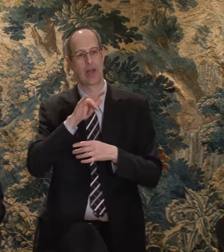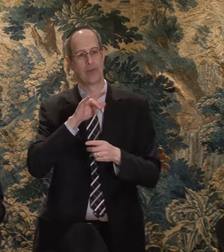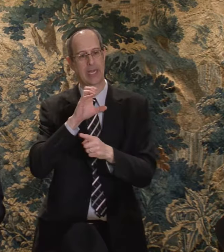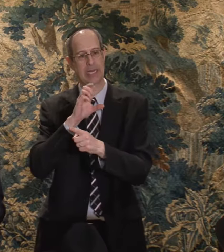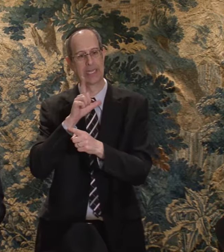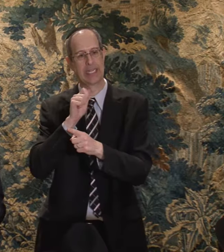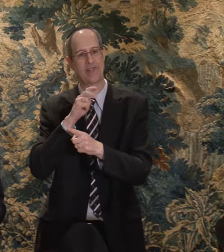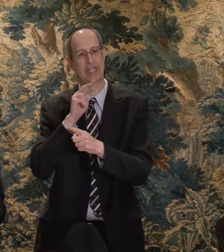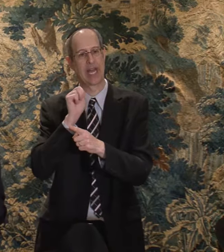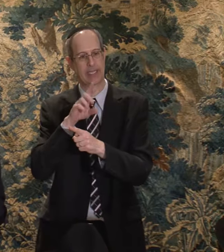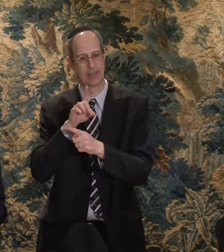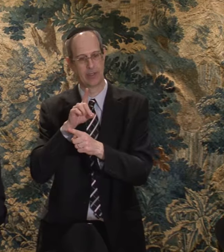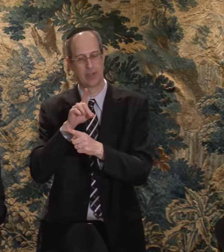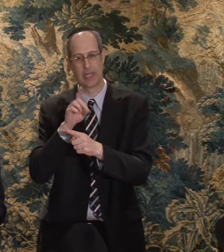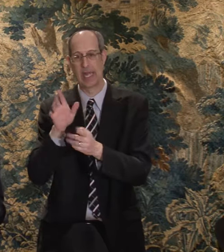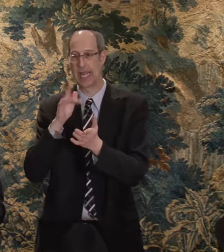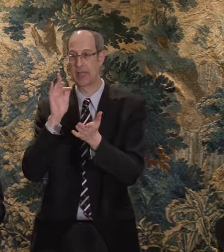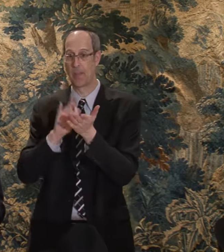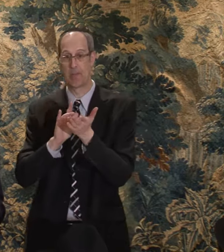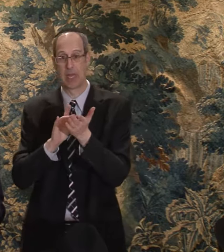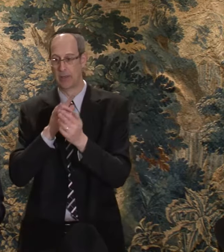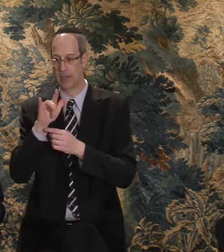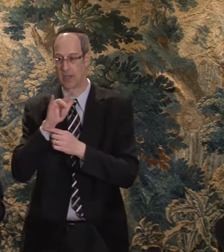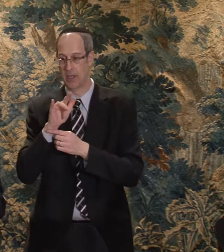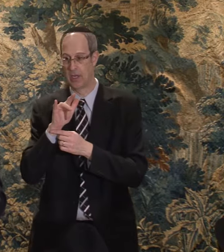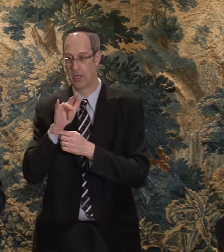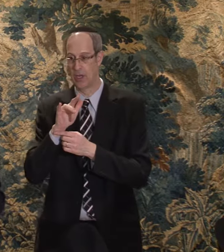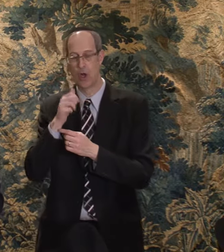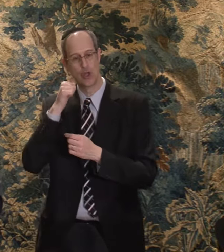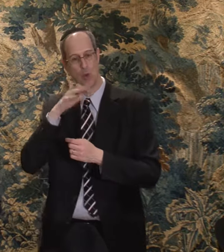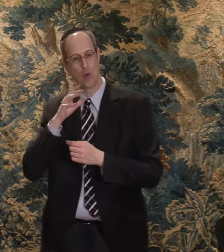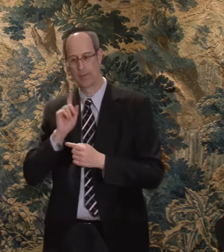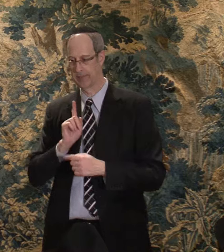and the middle of the plane ride the stewardess comes and gives this bow her